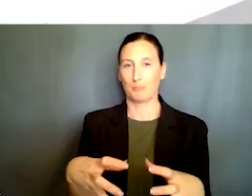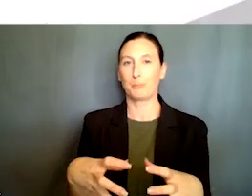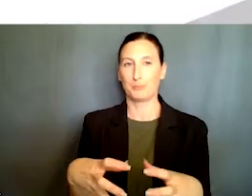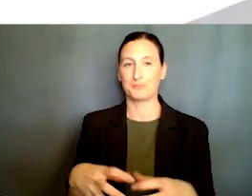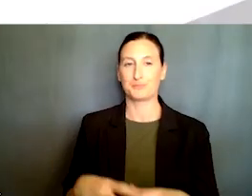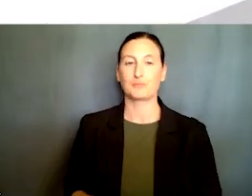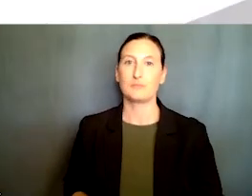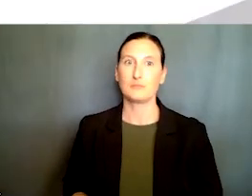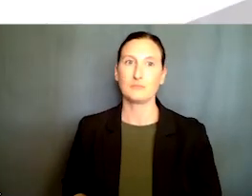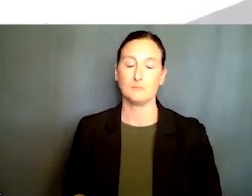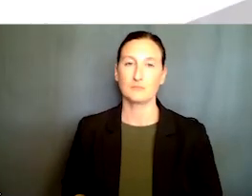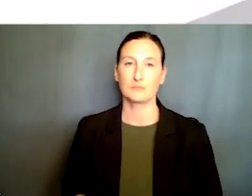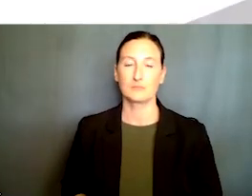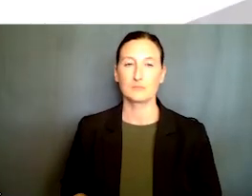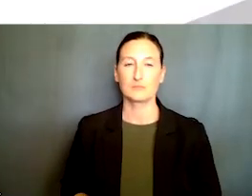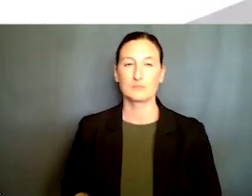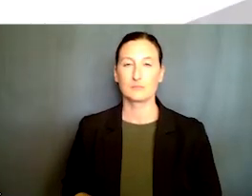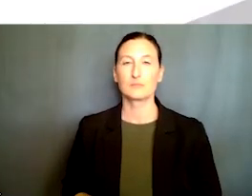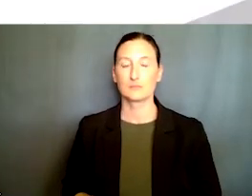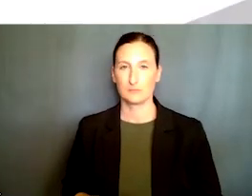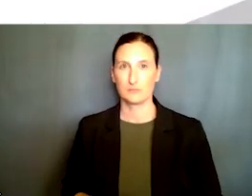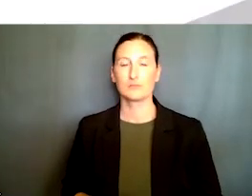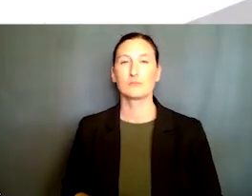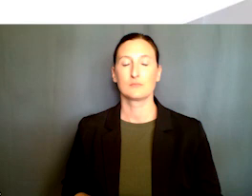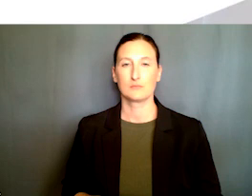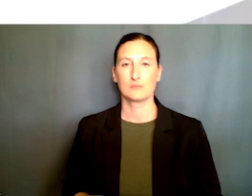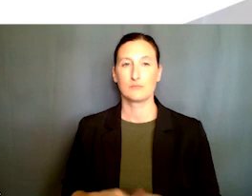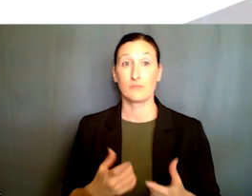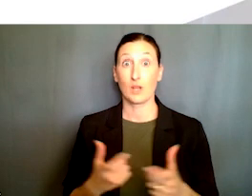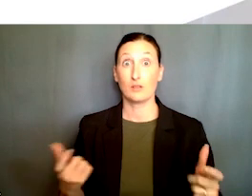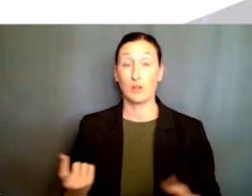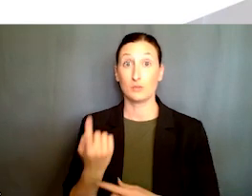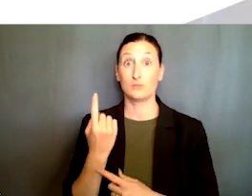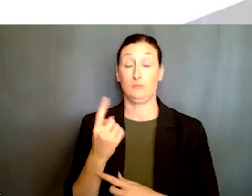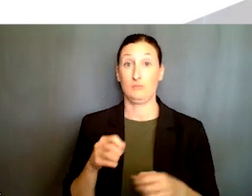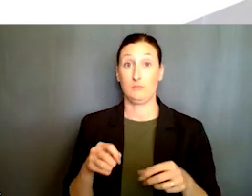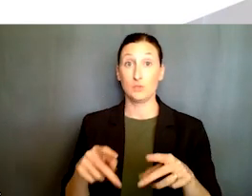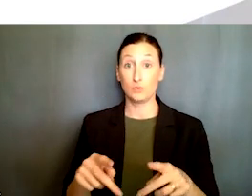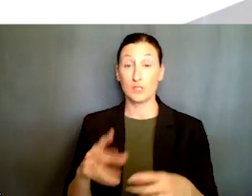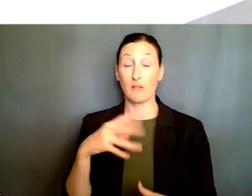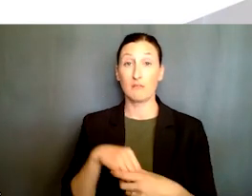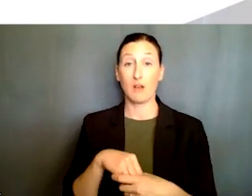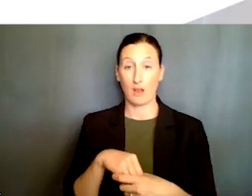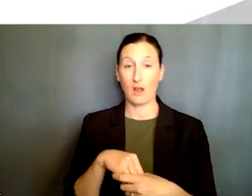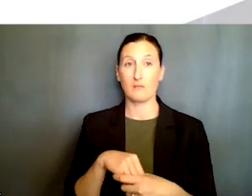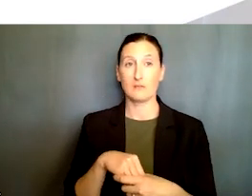One interdisciplinary opportunity, a large one that involves division of